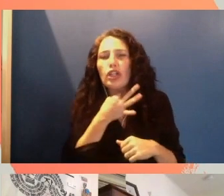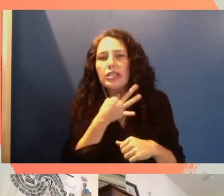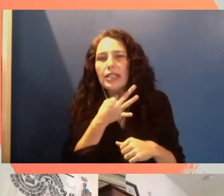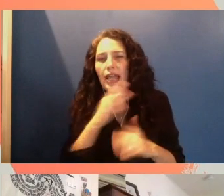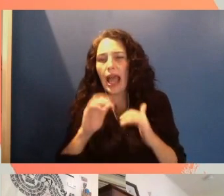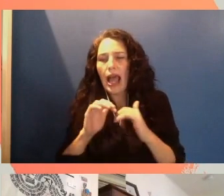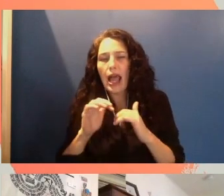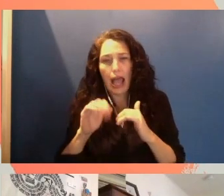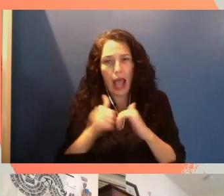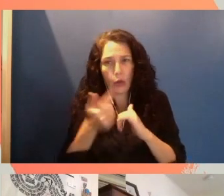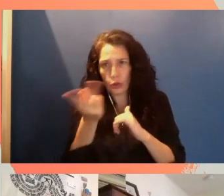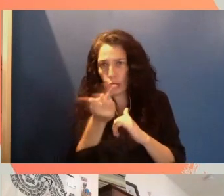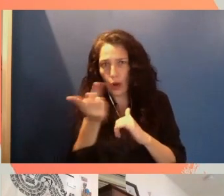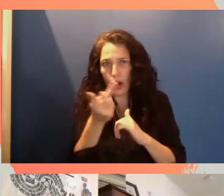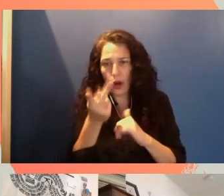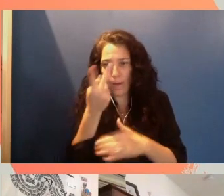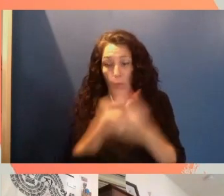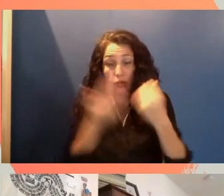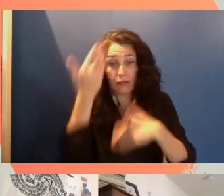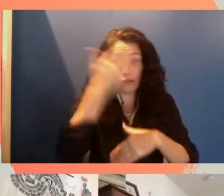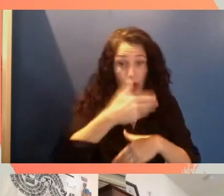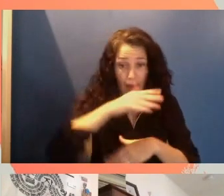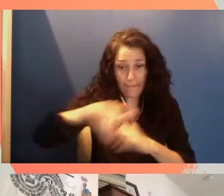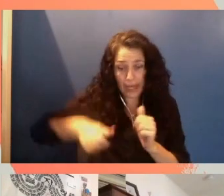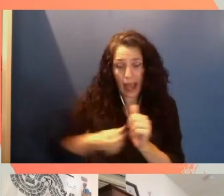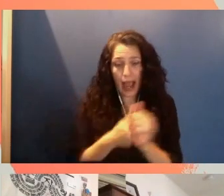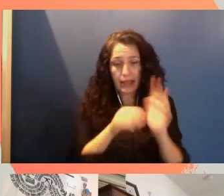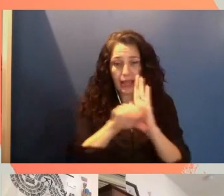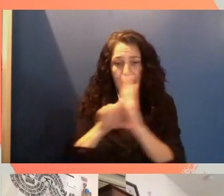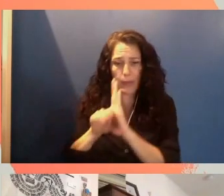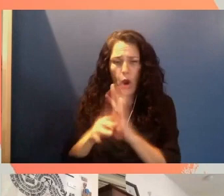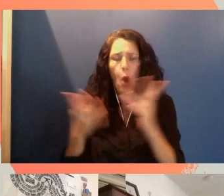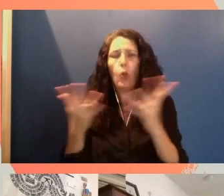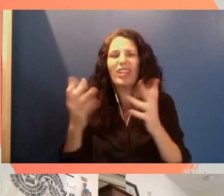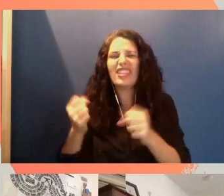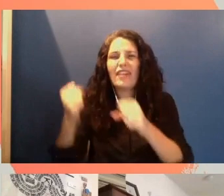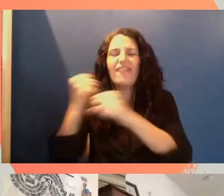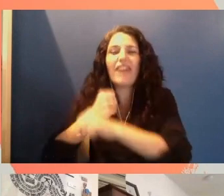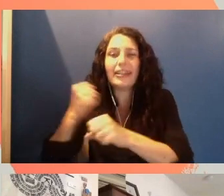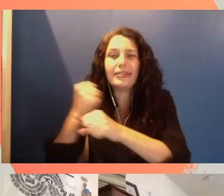both in front of, and behind the camera, what does that fight for us mean for you right now?